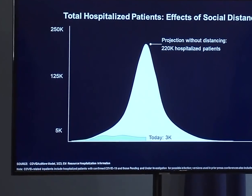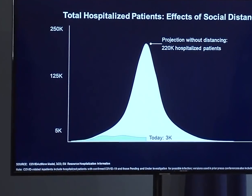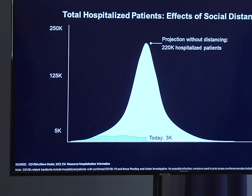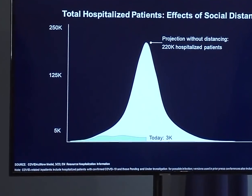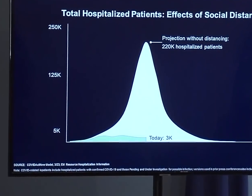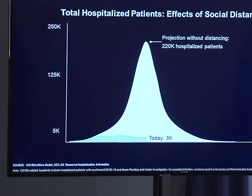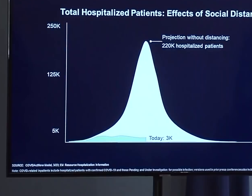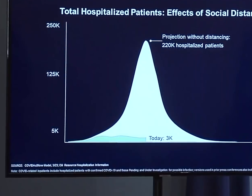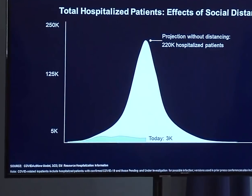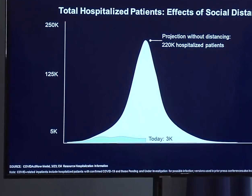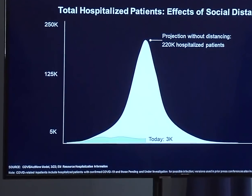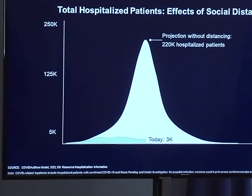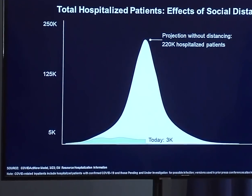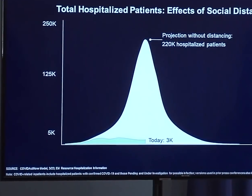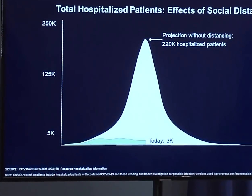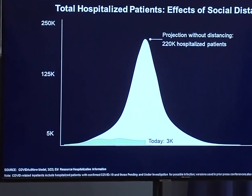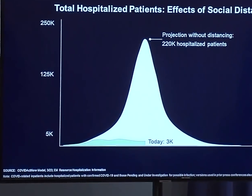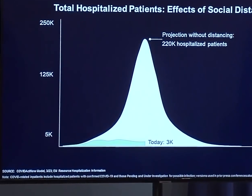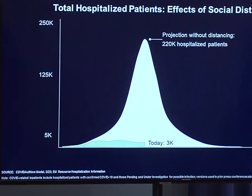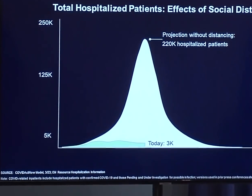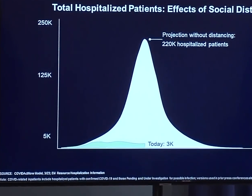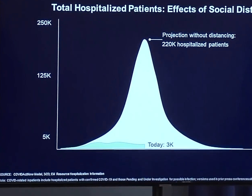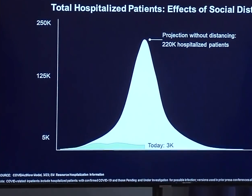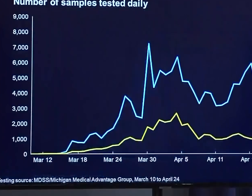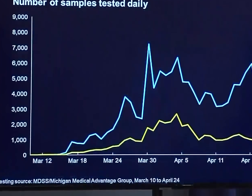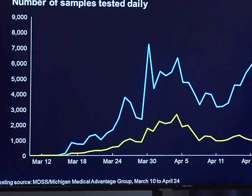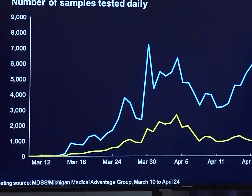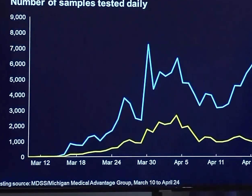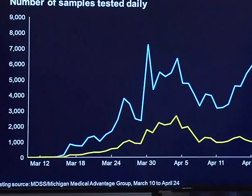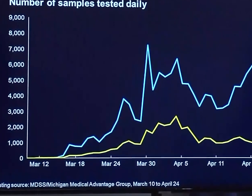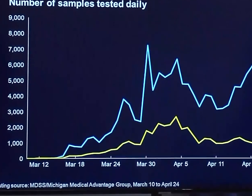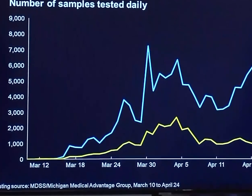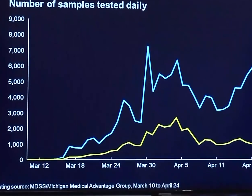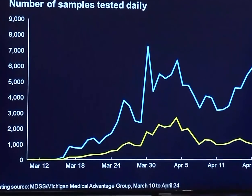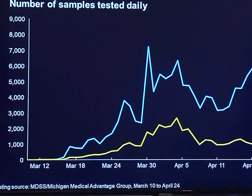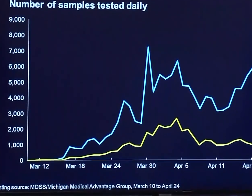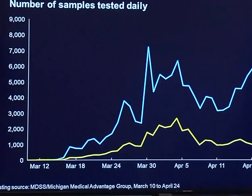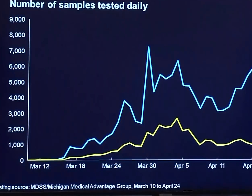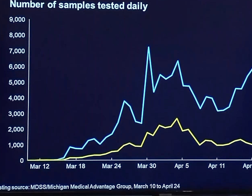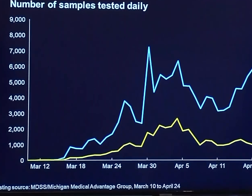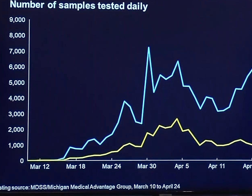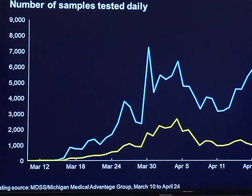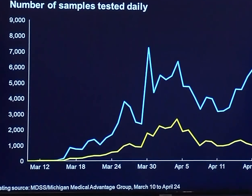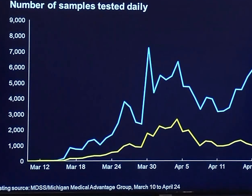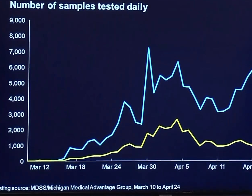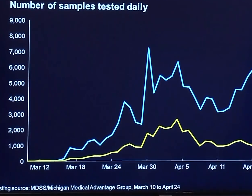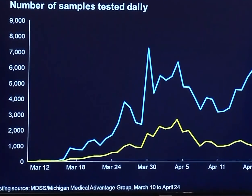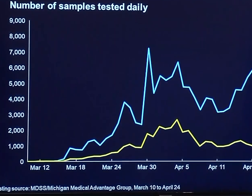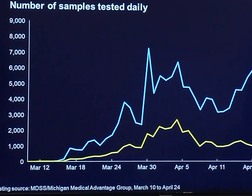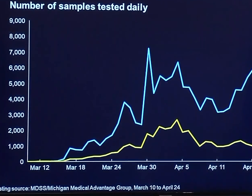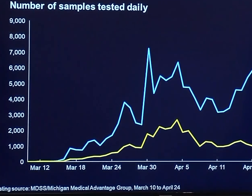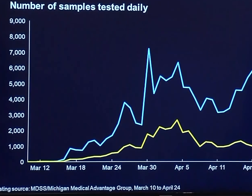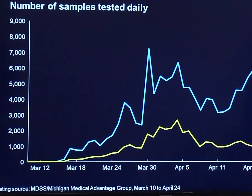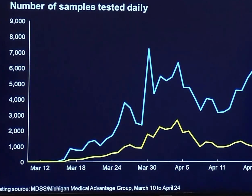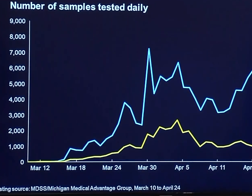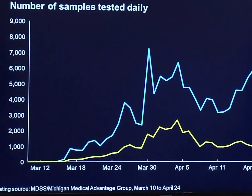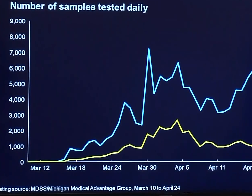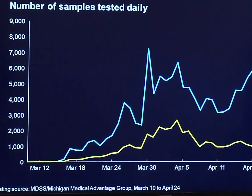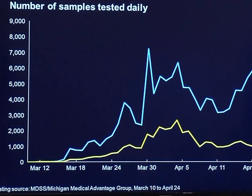MANY LIVES WERE SAVED BUT THAT ACTIONS BECAUSE EVERYONE DID THE RIGHT THING OR THE VAST MAJORITY OF PEOPLE DID AND I WANT TO THANK YOU.